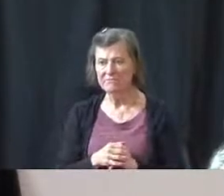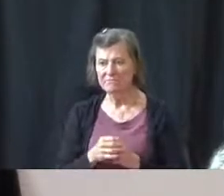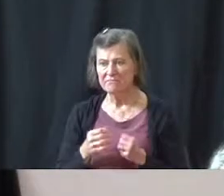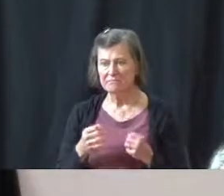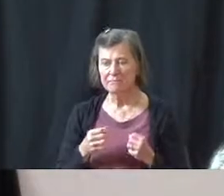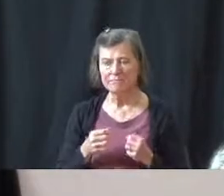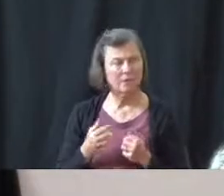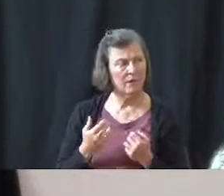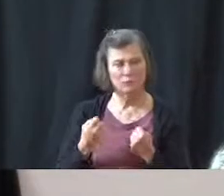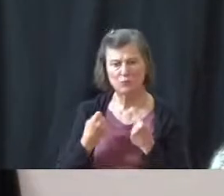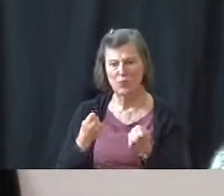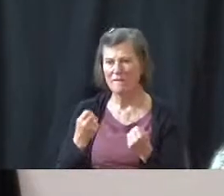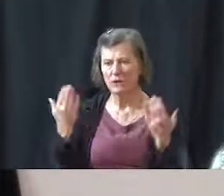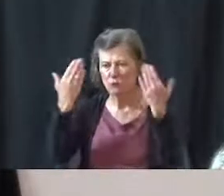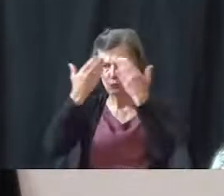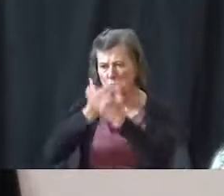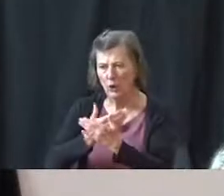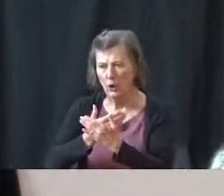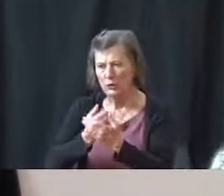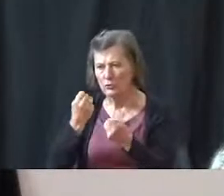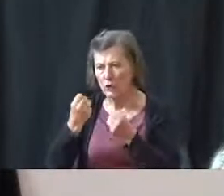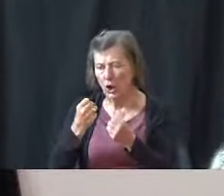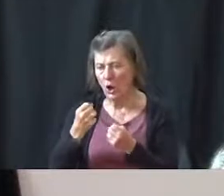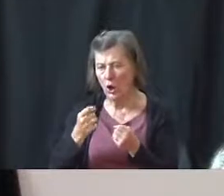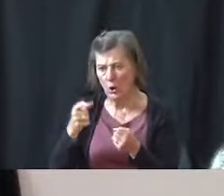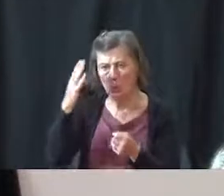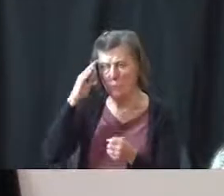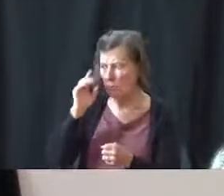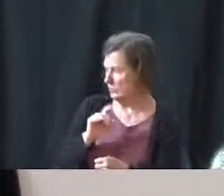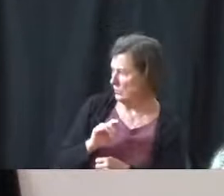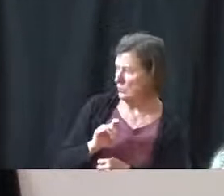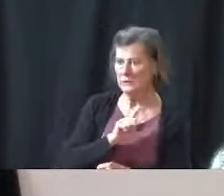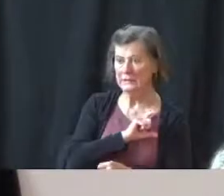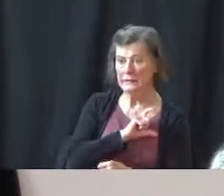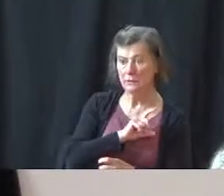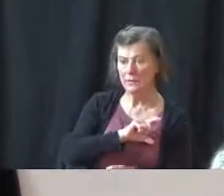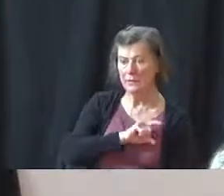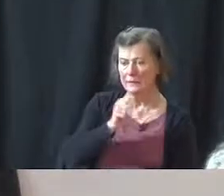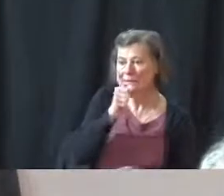drove around and pulls up and you know it's a secret police.